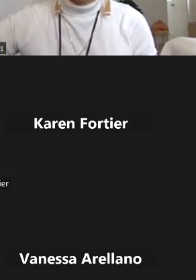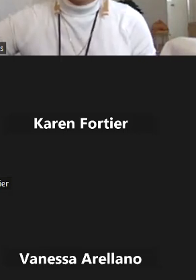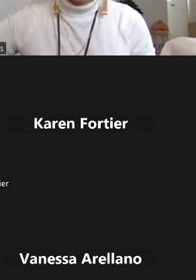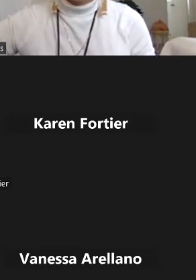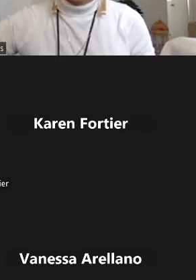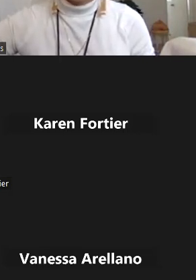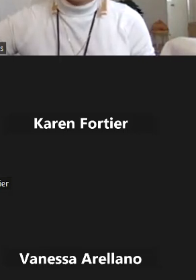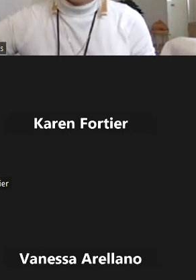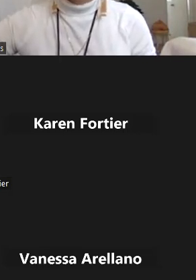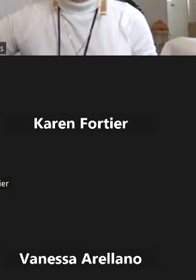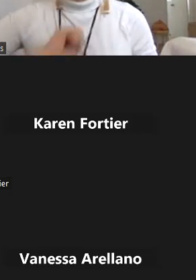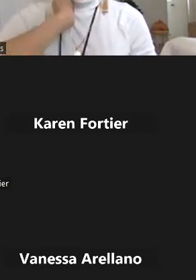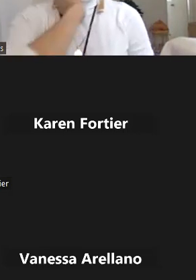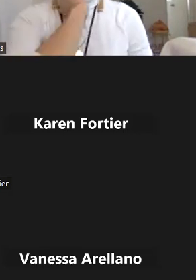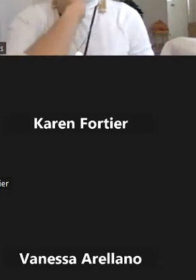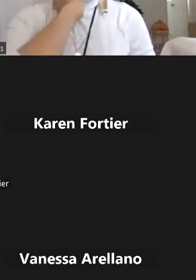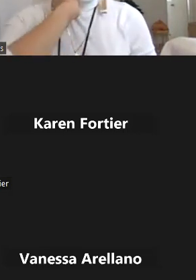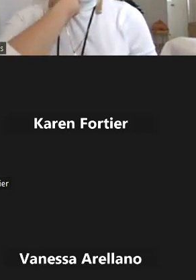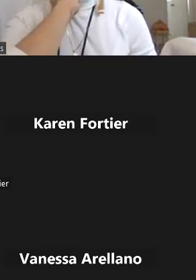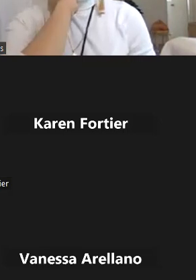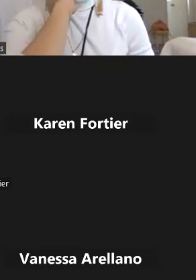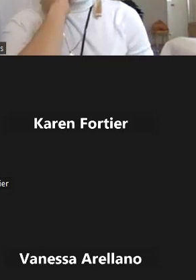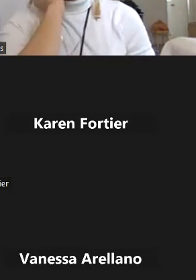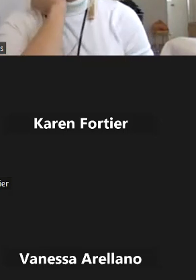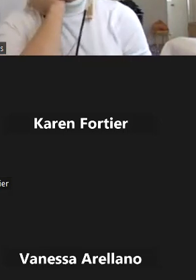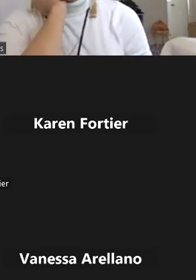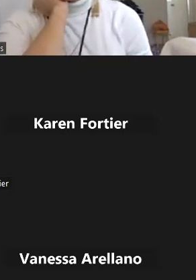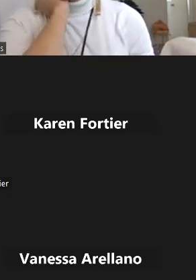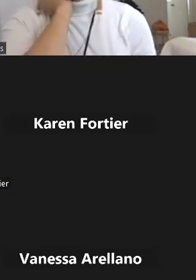to let you all know that we are going to be sending out the material, the follow-up materials